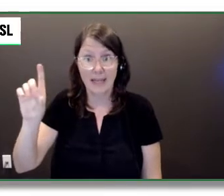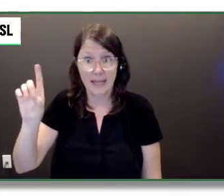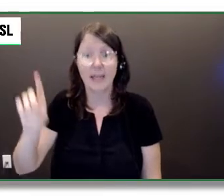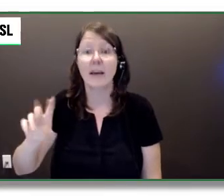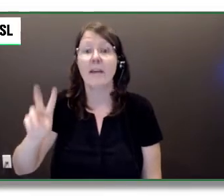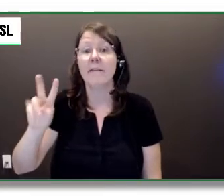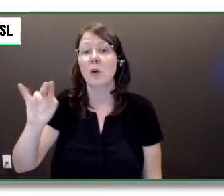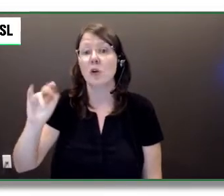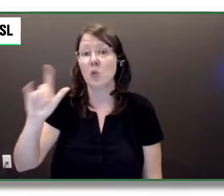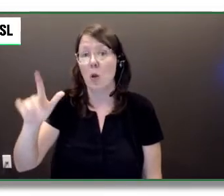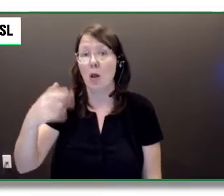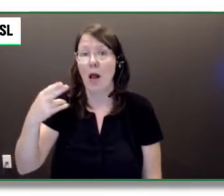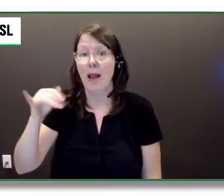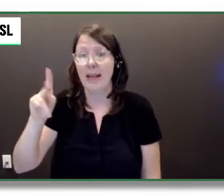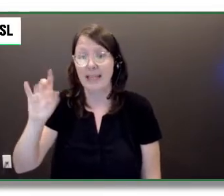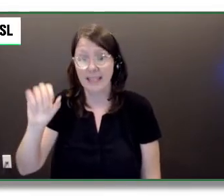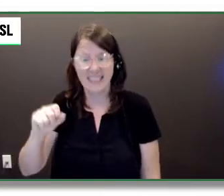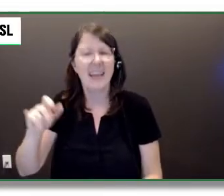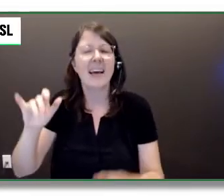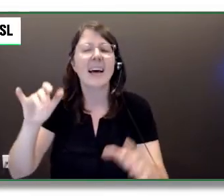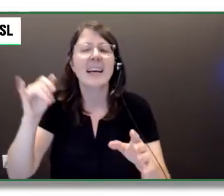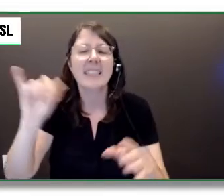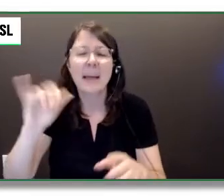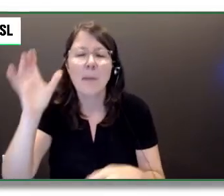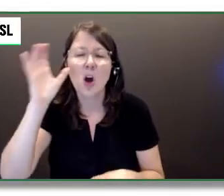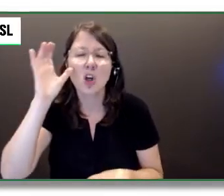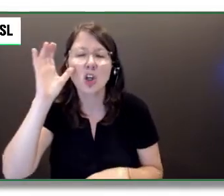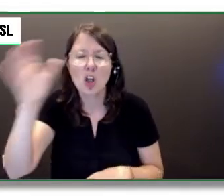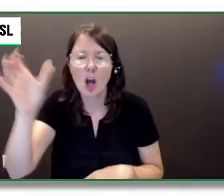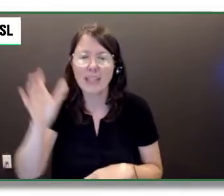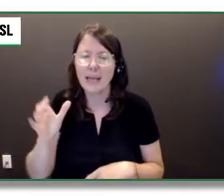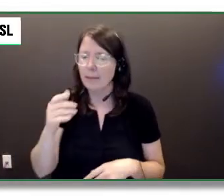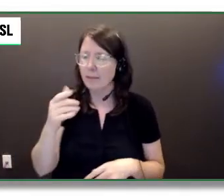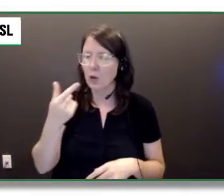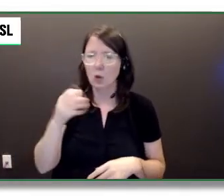way as google street view where you can kind of move along the street